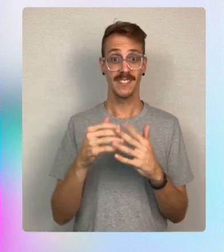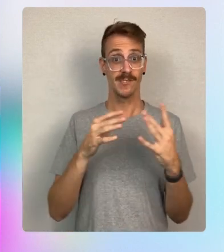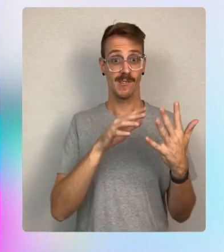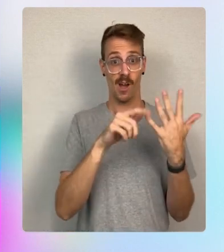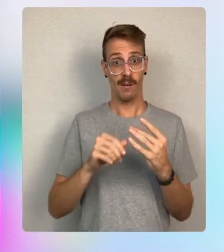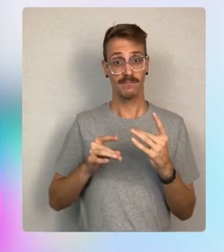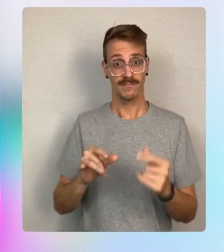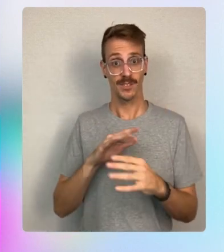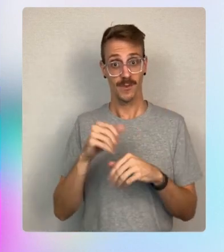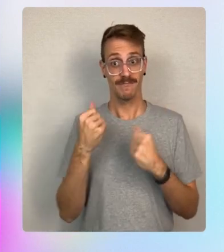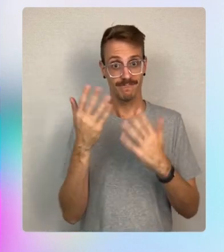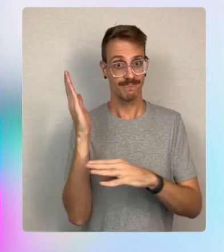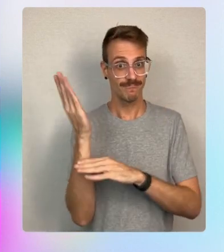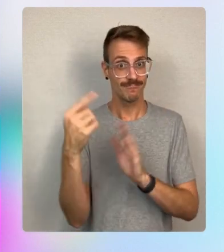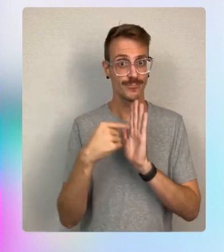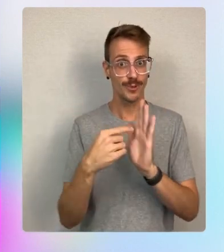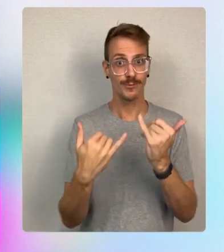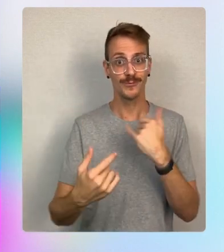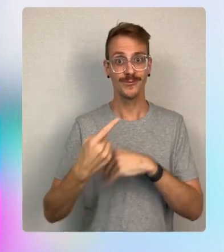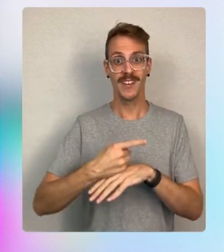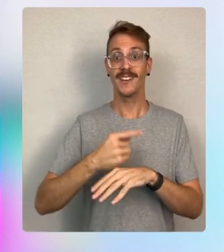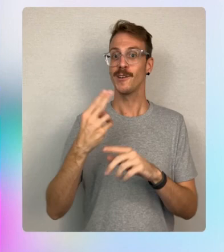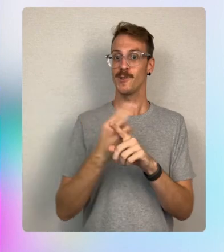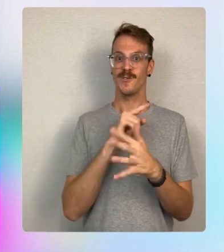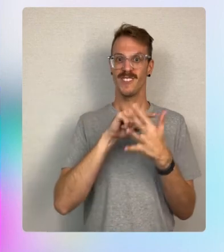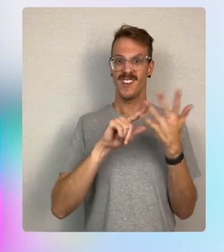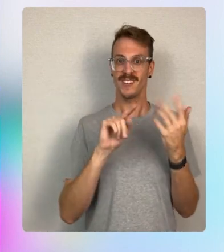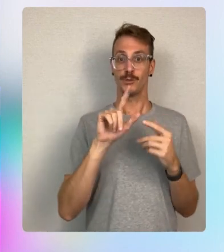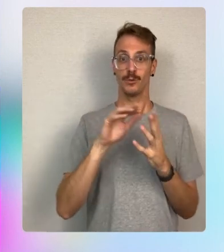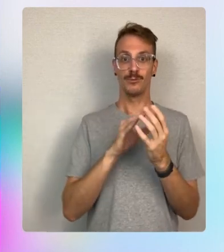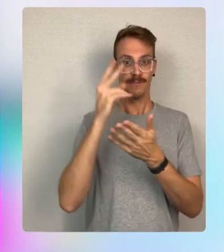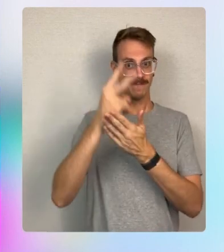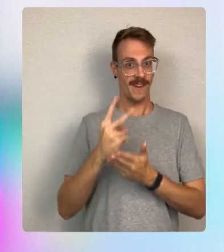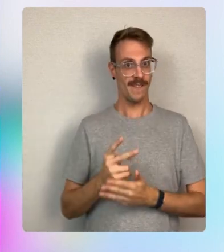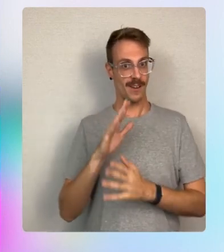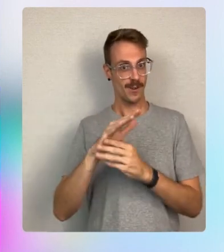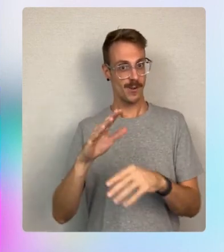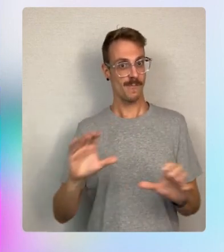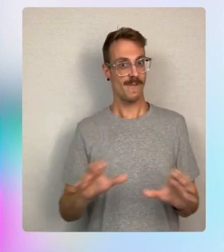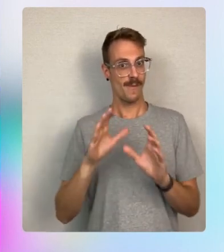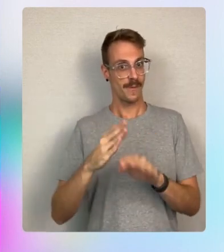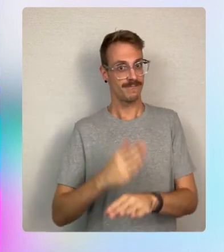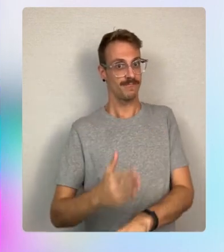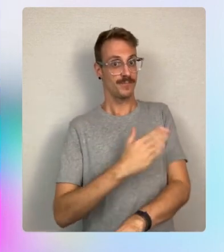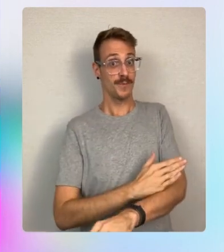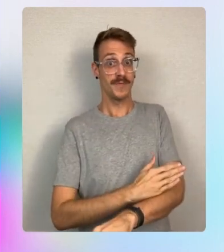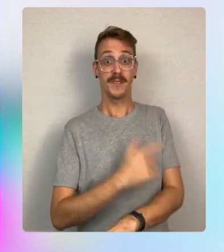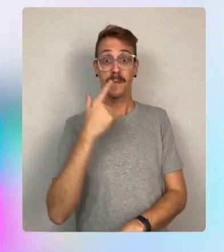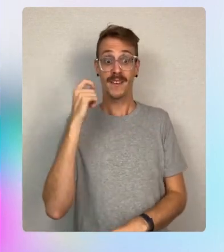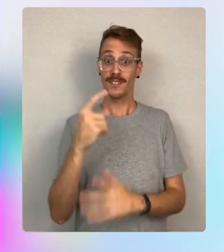we have presented today, and use the tools we have demonstrated to verify your performance improvements